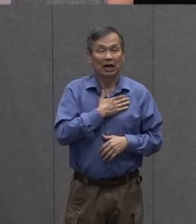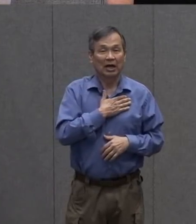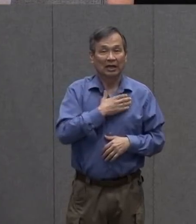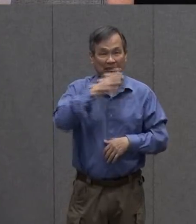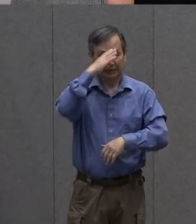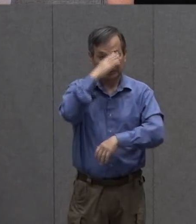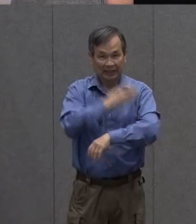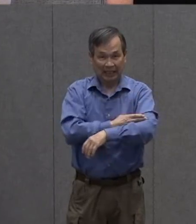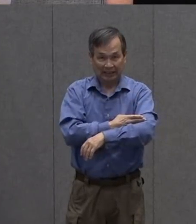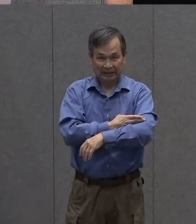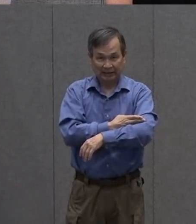My son examines